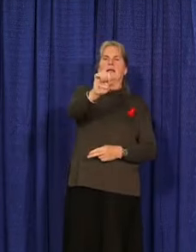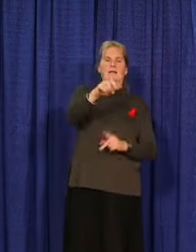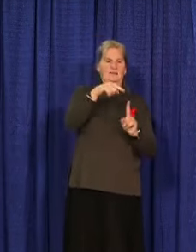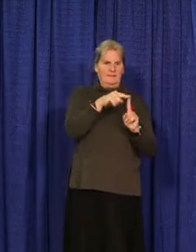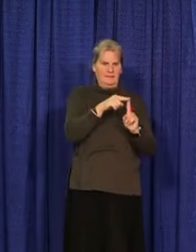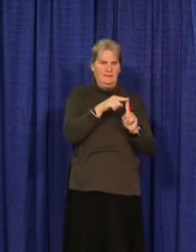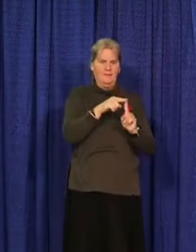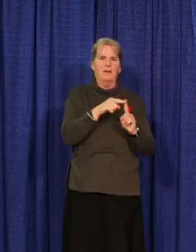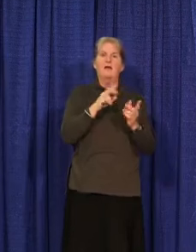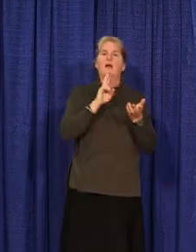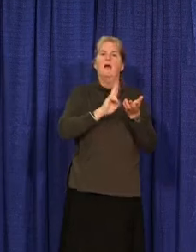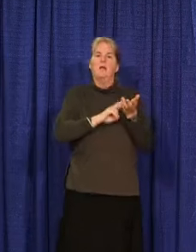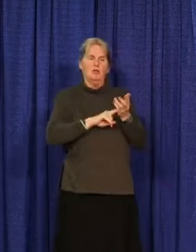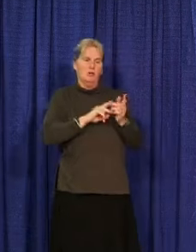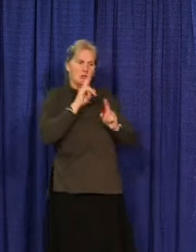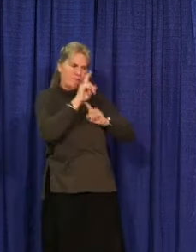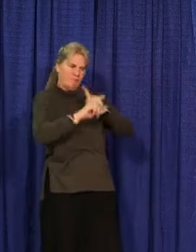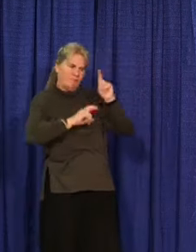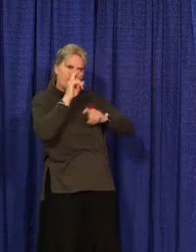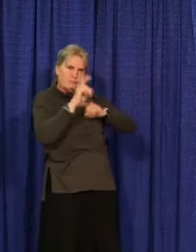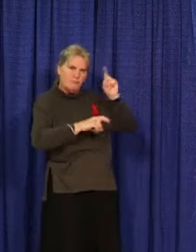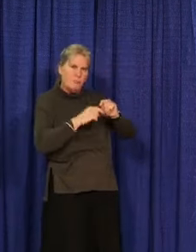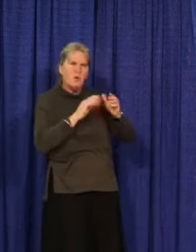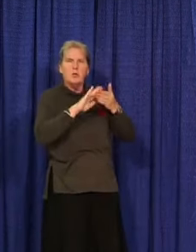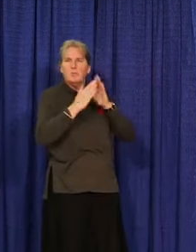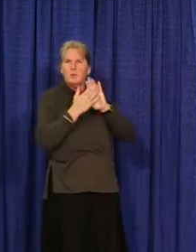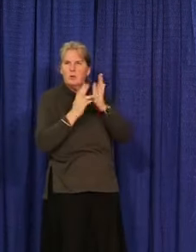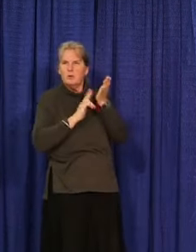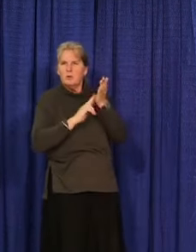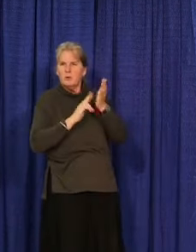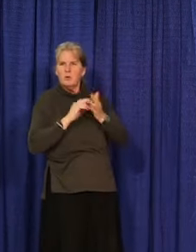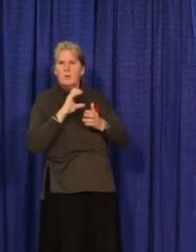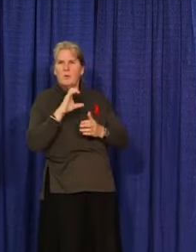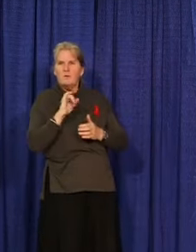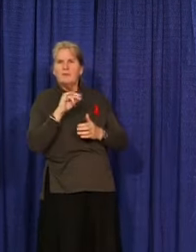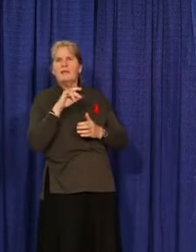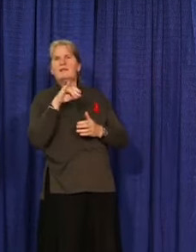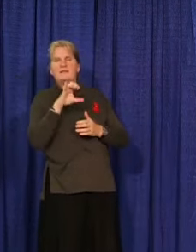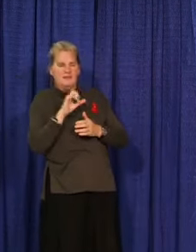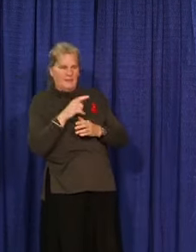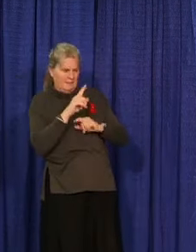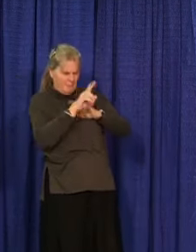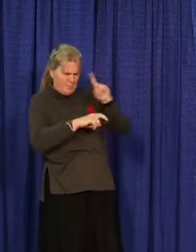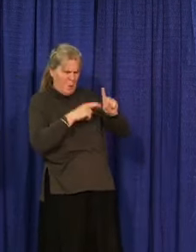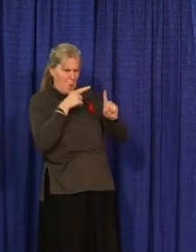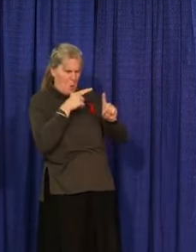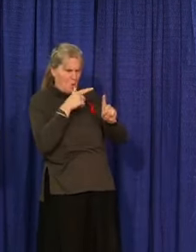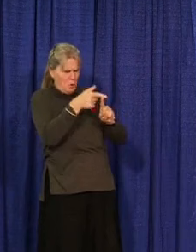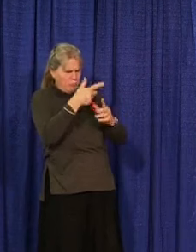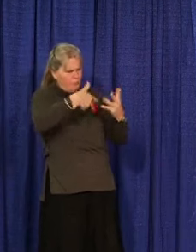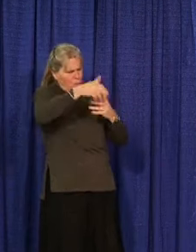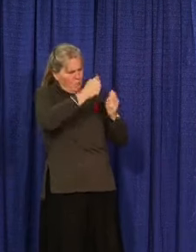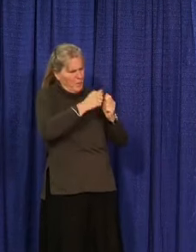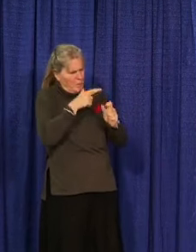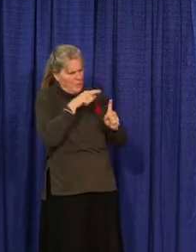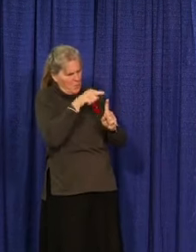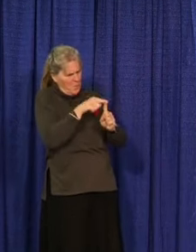will be interviewed by a nurse from YCDC or from community nursing to identify people they have spent time with and where